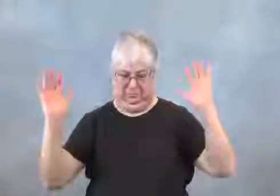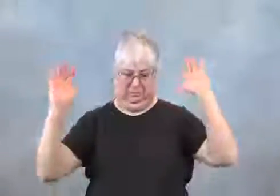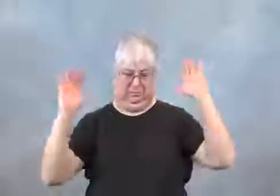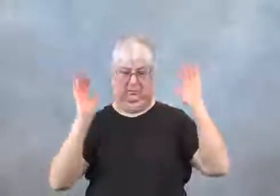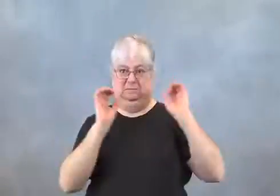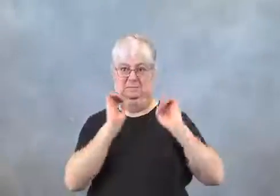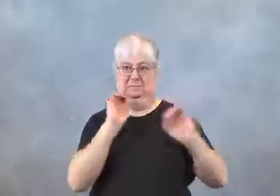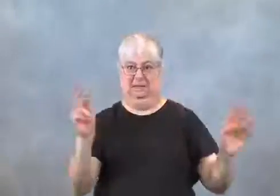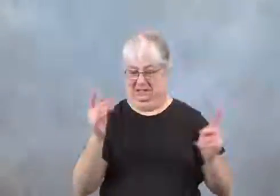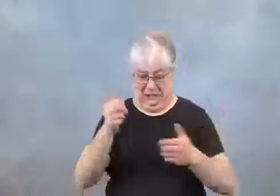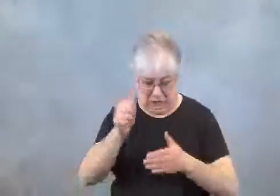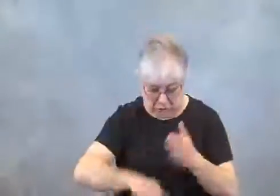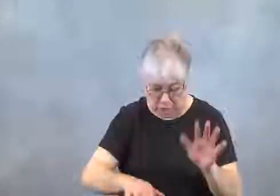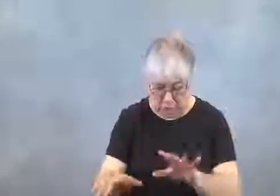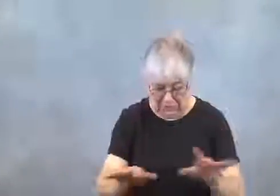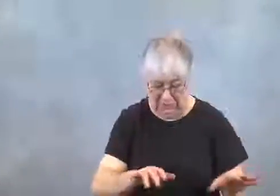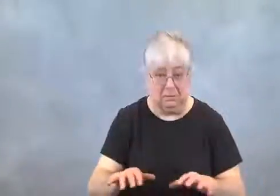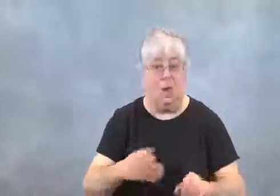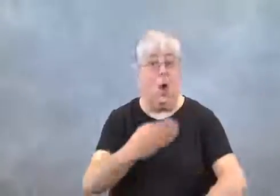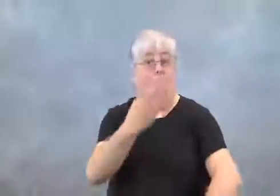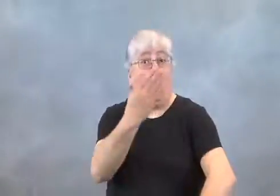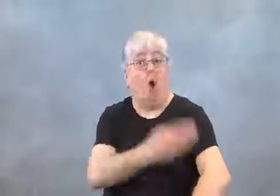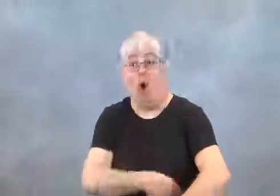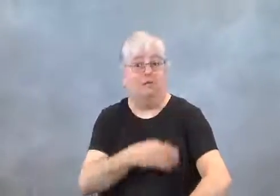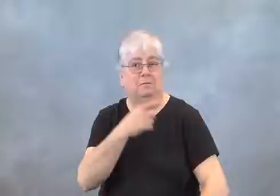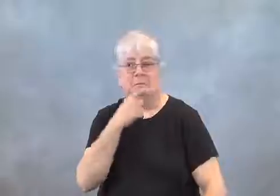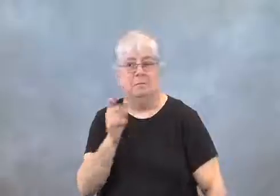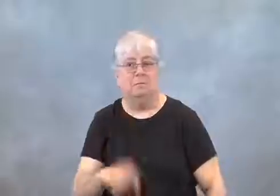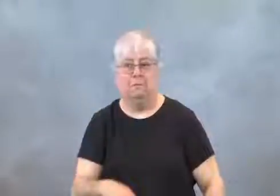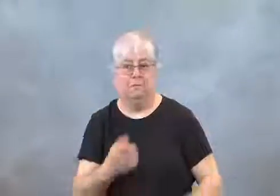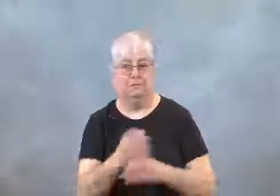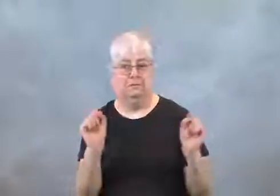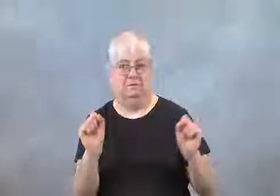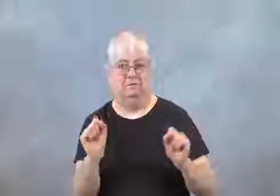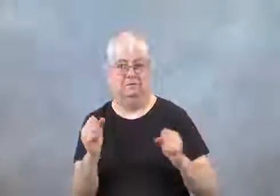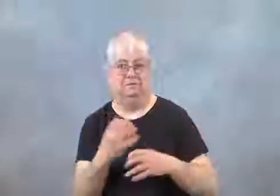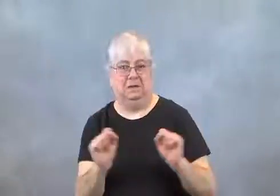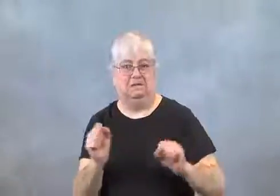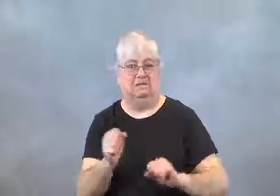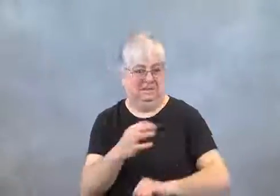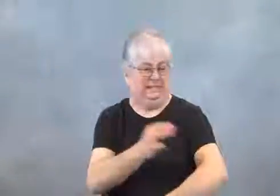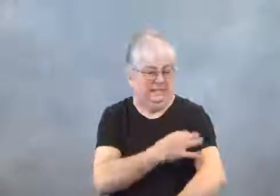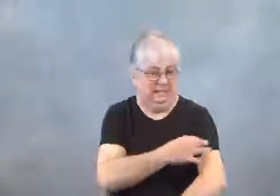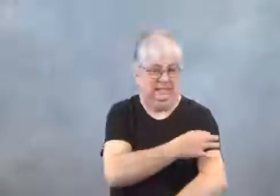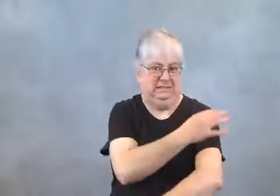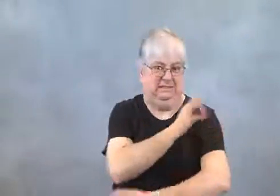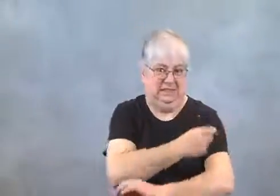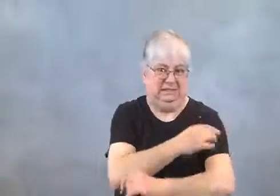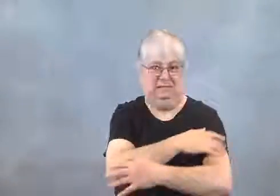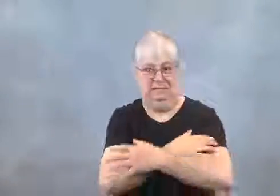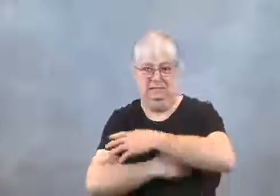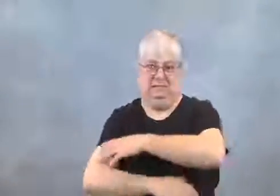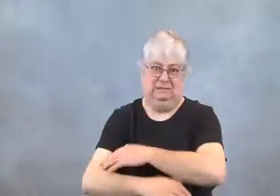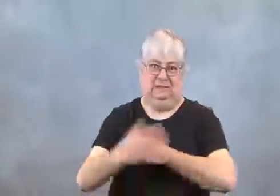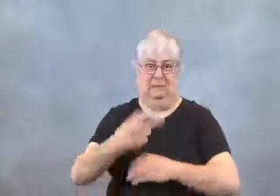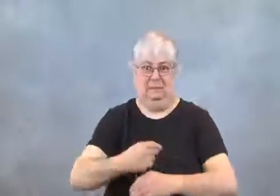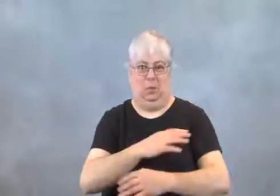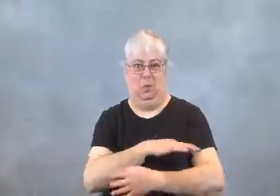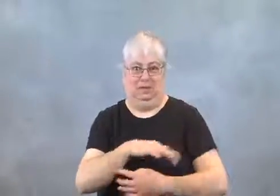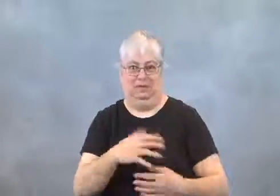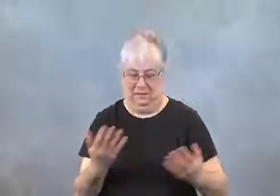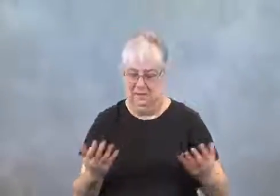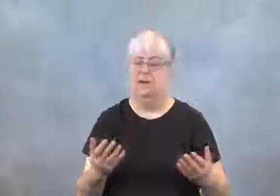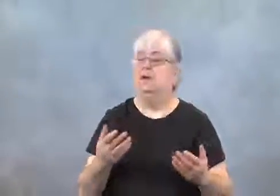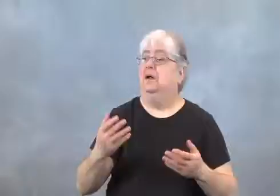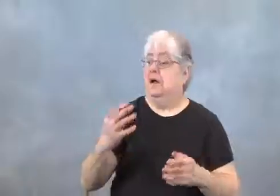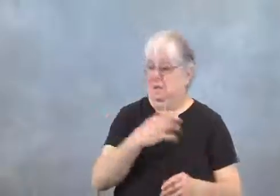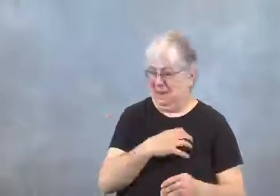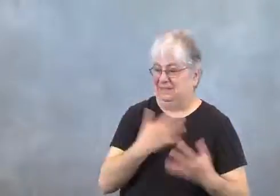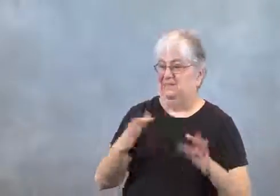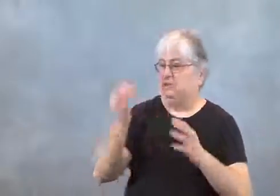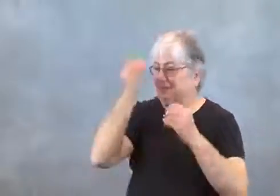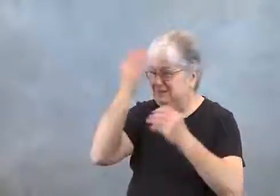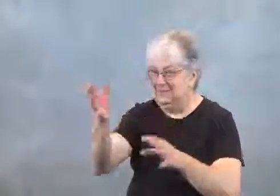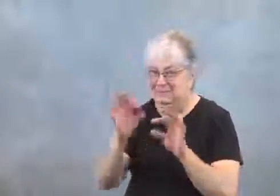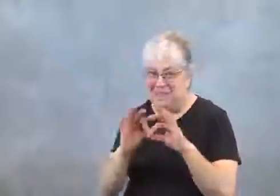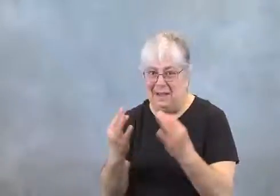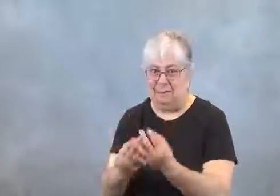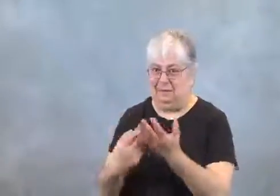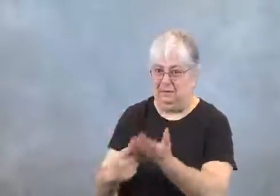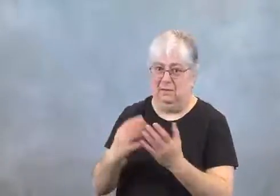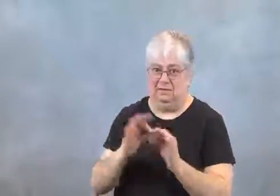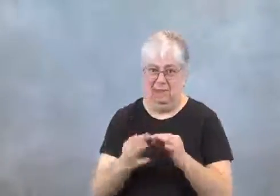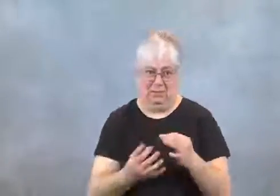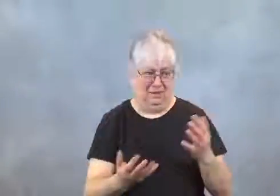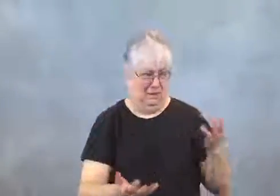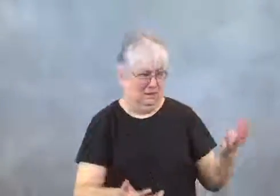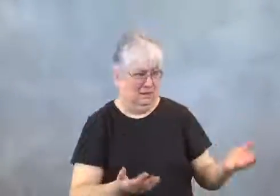He had surgery and the arms were saved. They were surgically repaired.